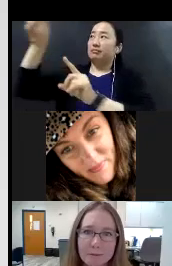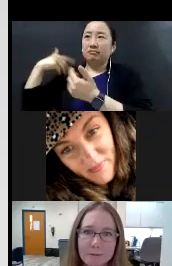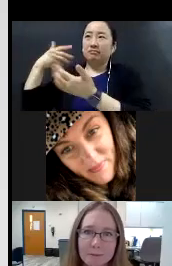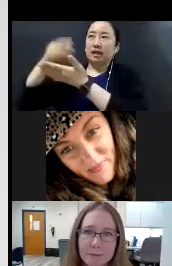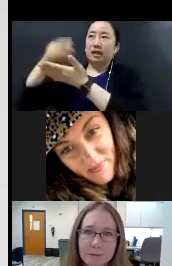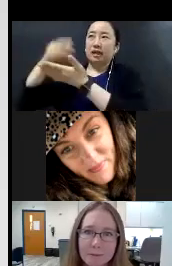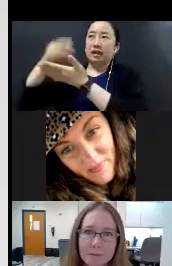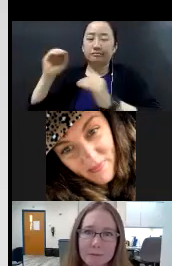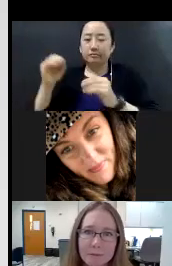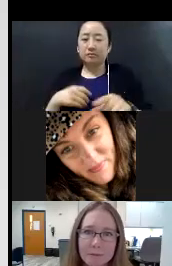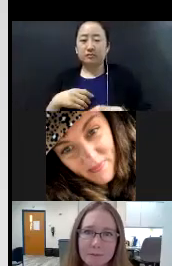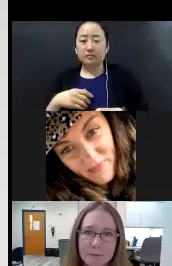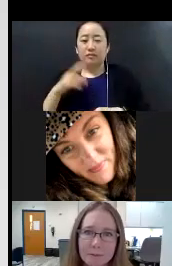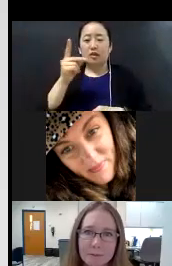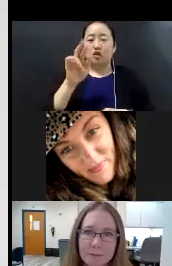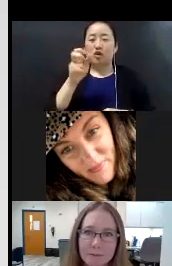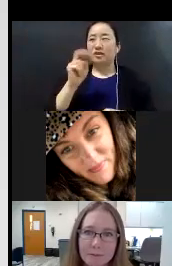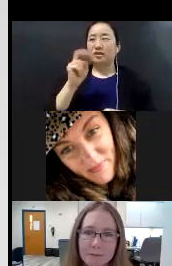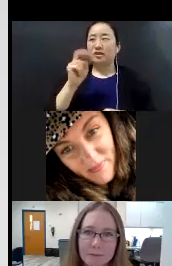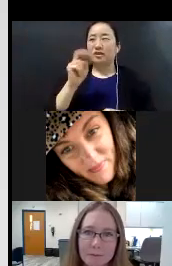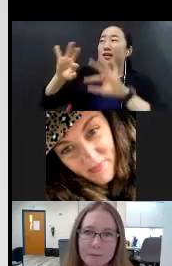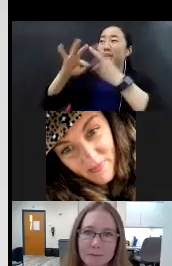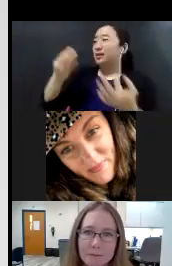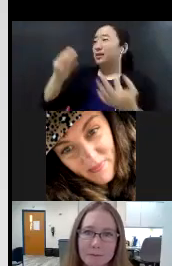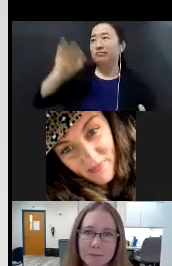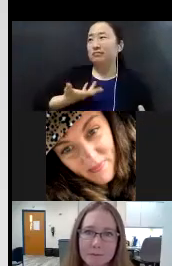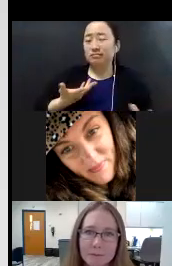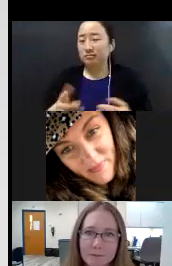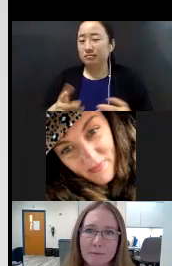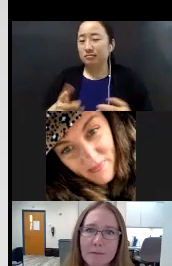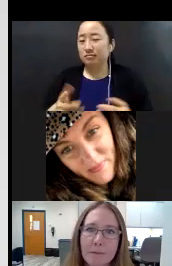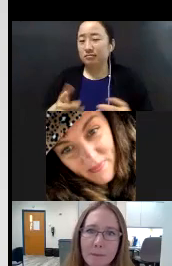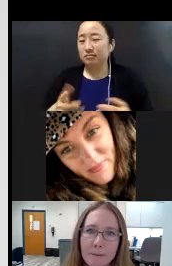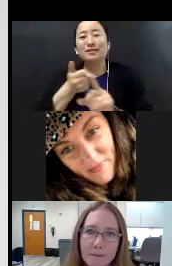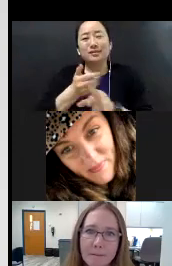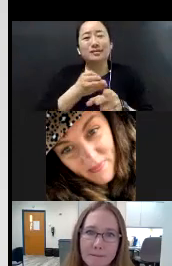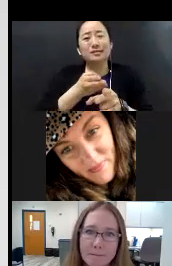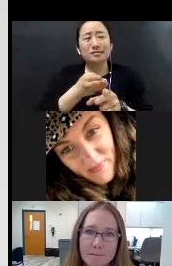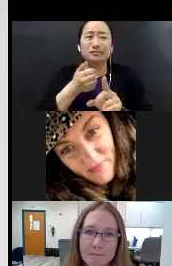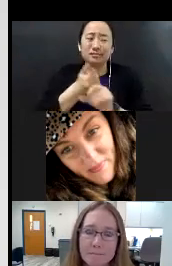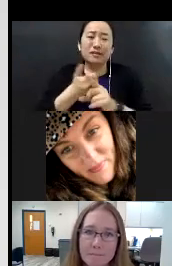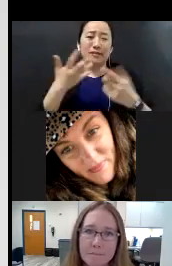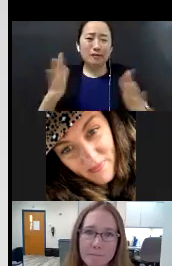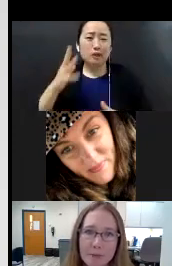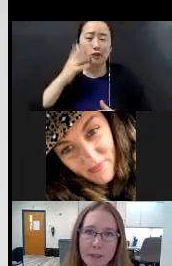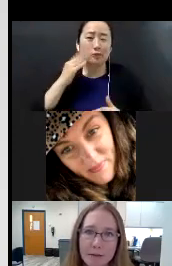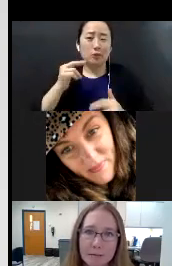BUT THEY WERE CONTRACTORS AND IN CONSTRUCTION THEMSELVES. THEY WERE PRETTY FAMILIAR WITH THE LAYOUT OF THINGS